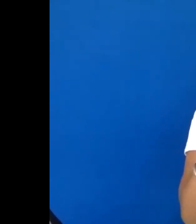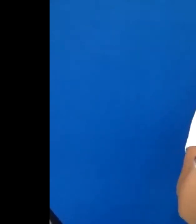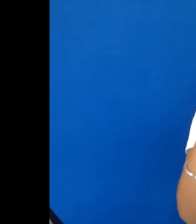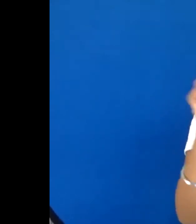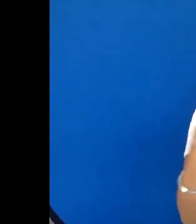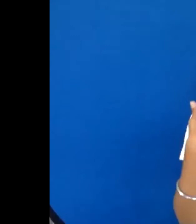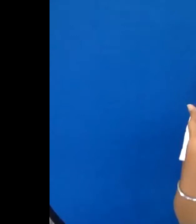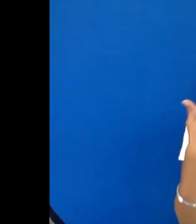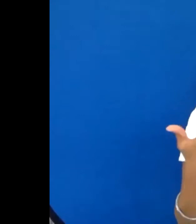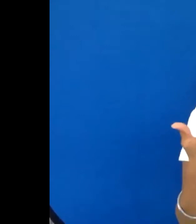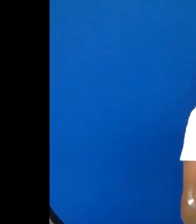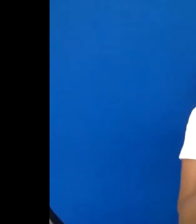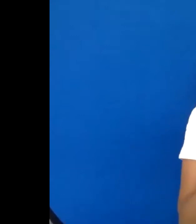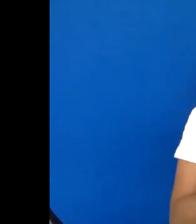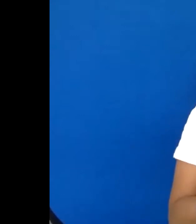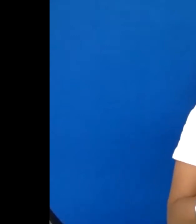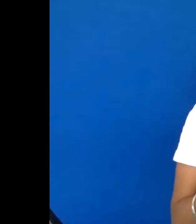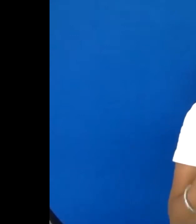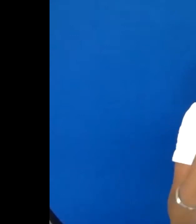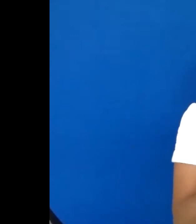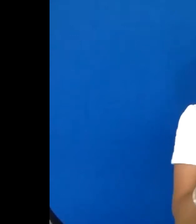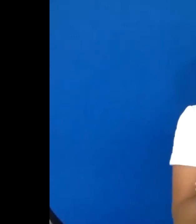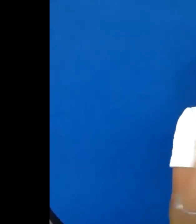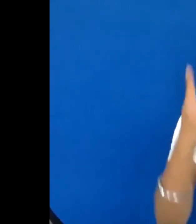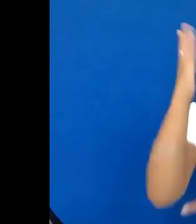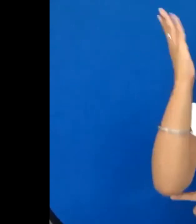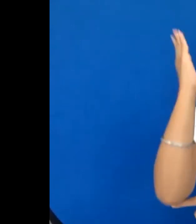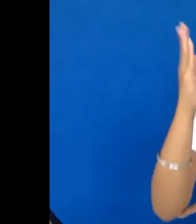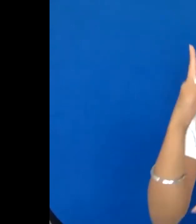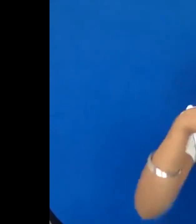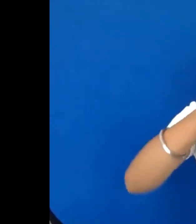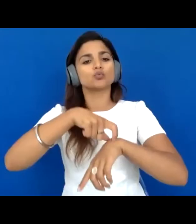our first speaker dr. account sir Mehta from Goldsmith's who will present